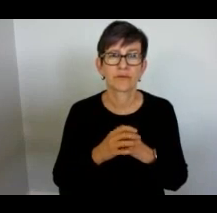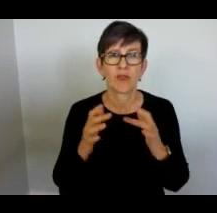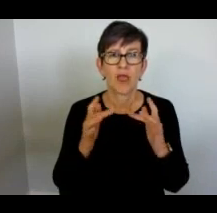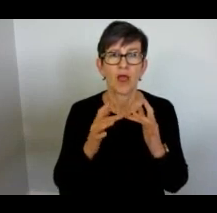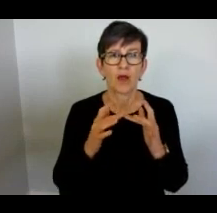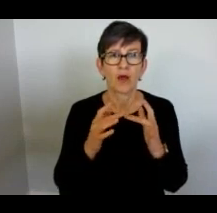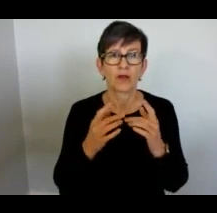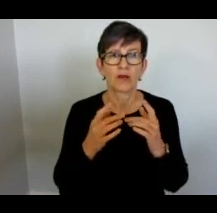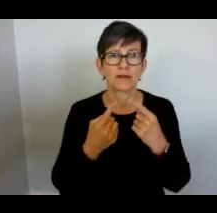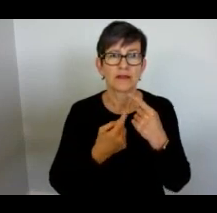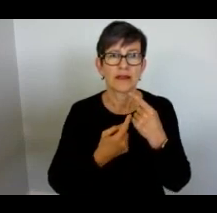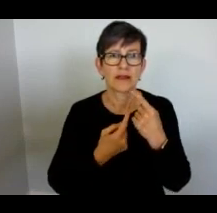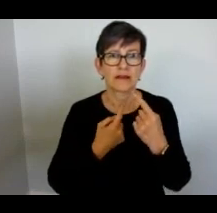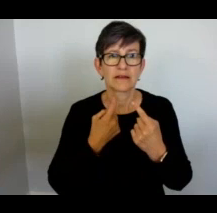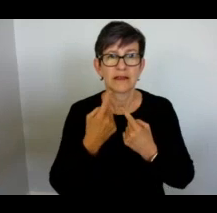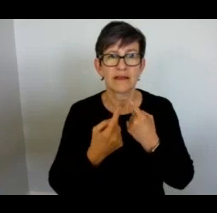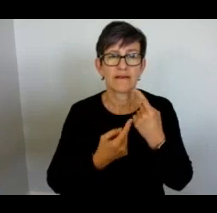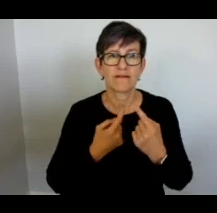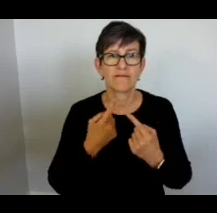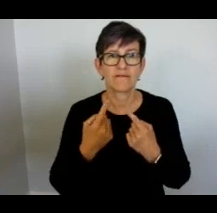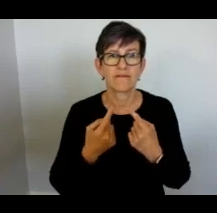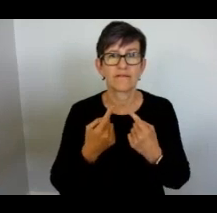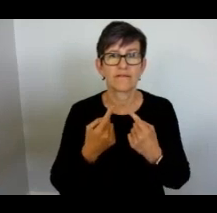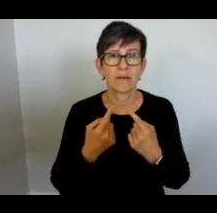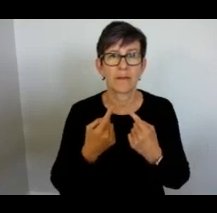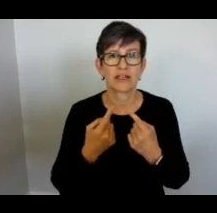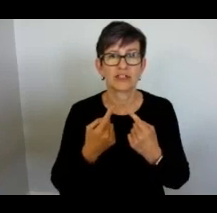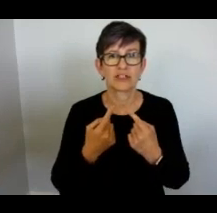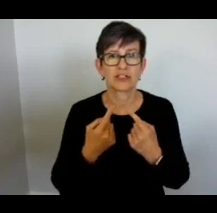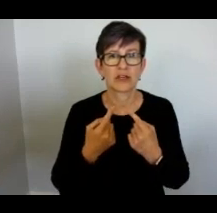appear at the bottom of the child protection order application,